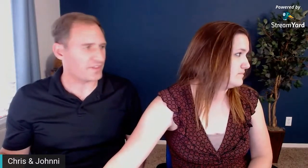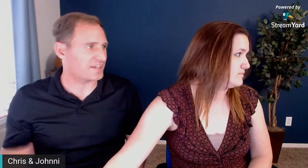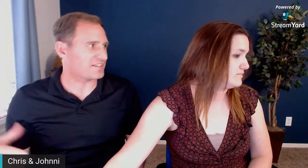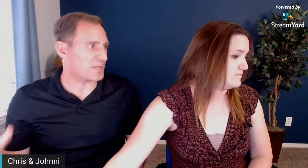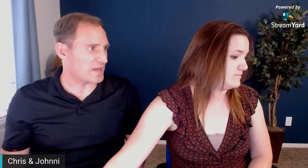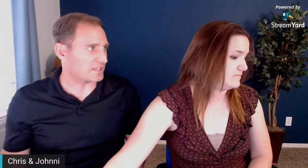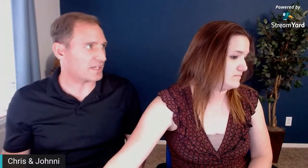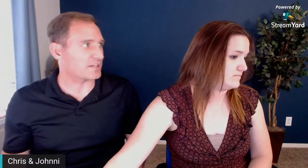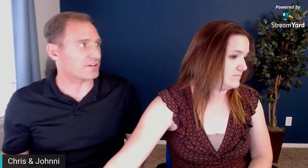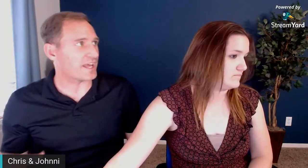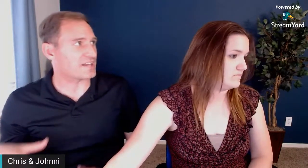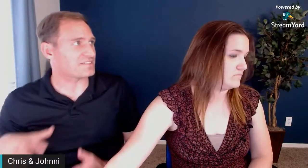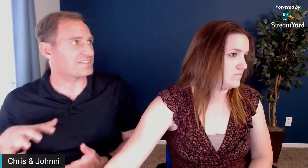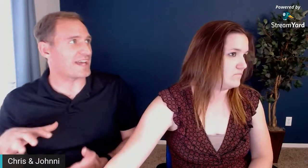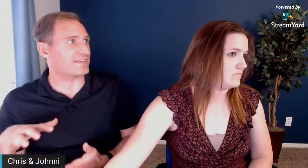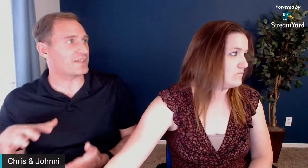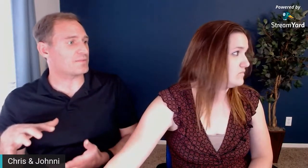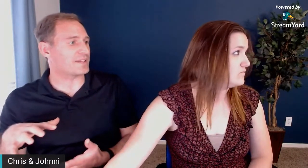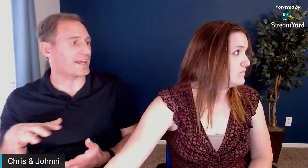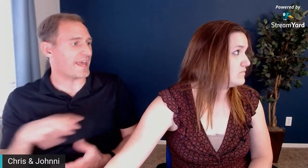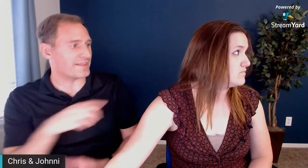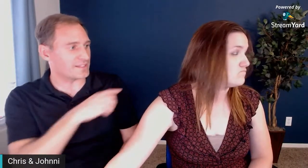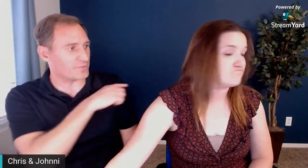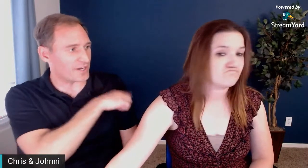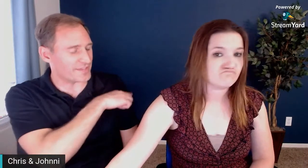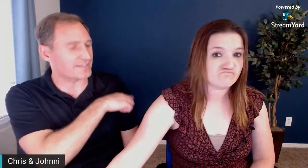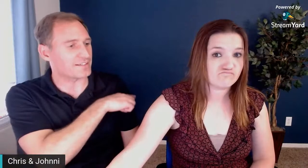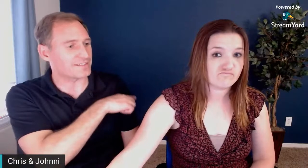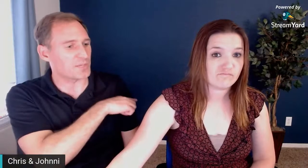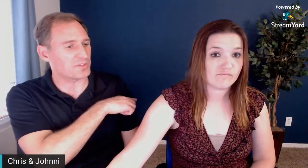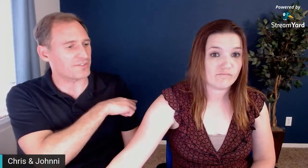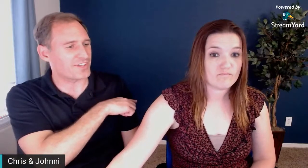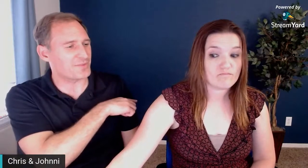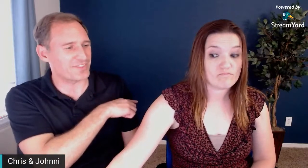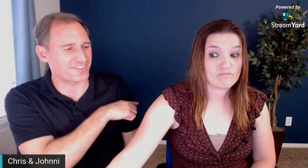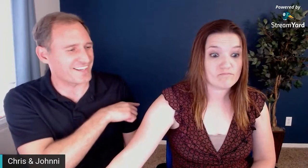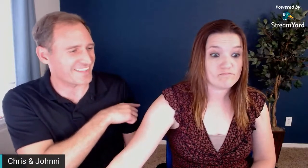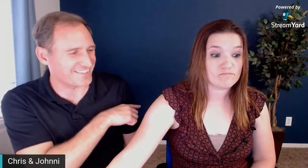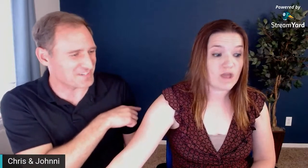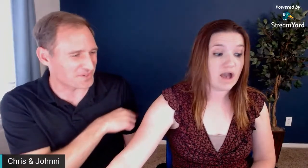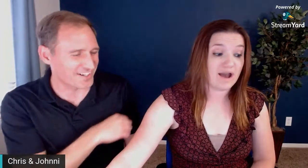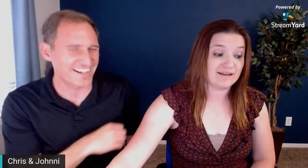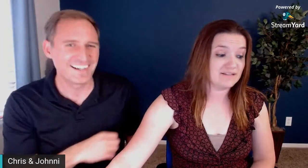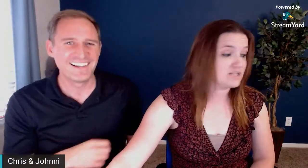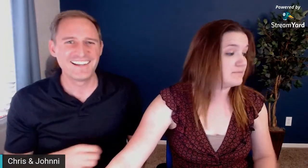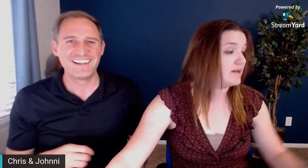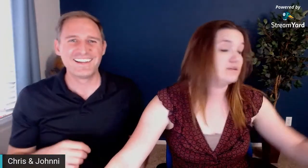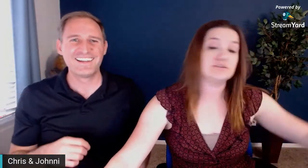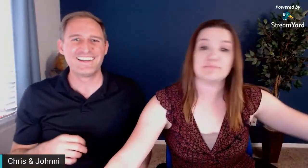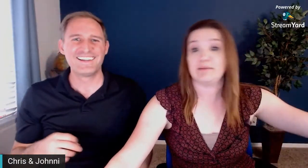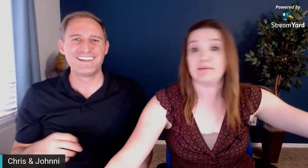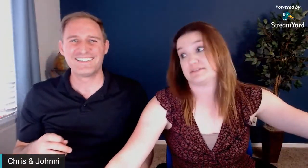things i am helen keller i had a stack of them and i had them on that little table over there but they're not there anymore i didn't touch them i only took my books